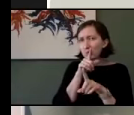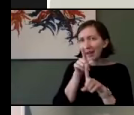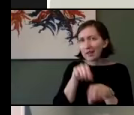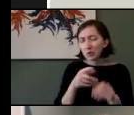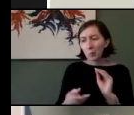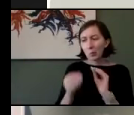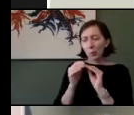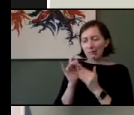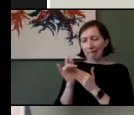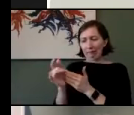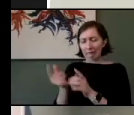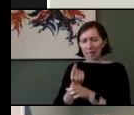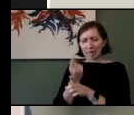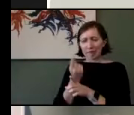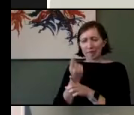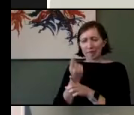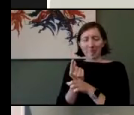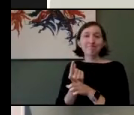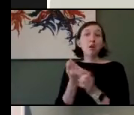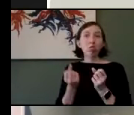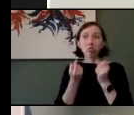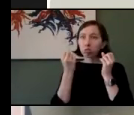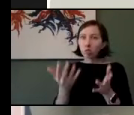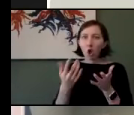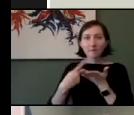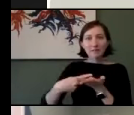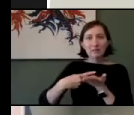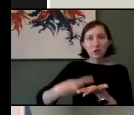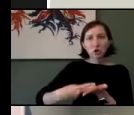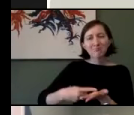I know there's been a lot of discussion around that.